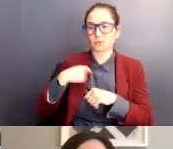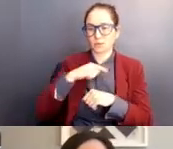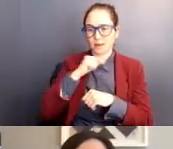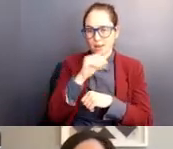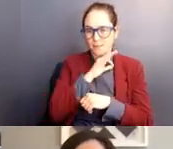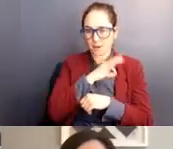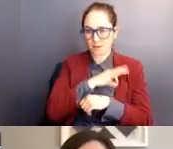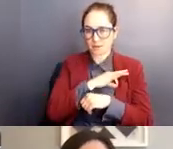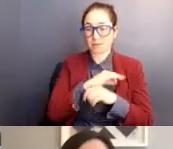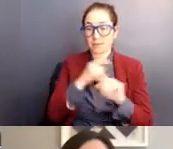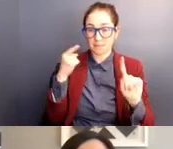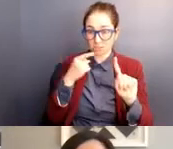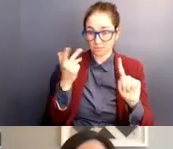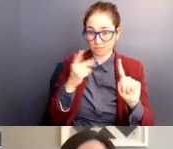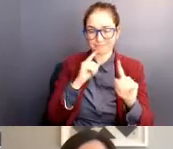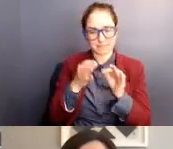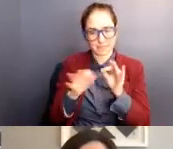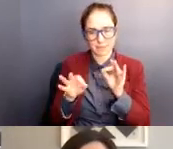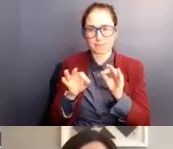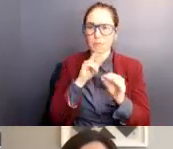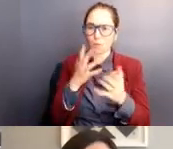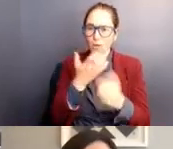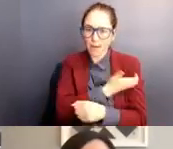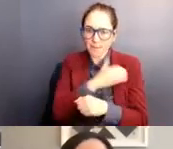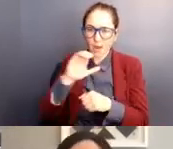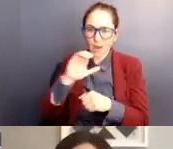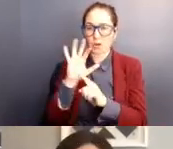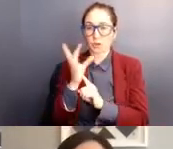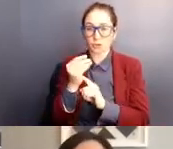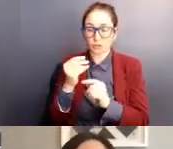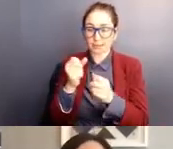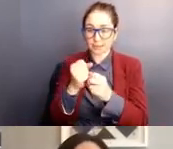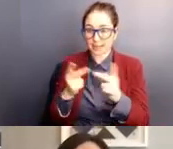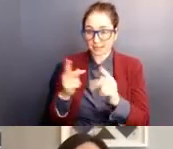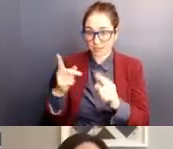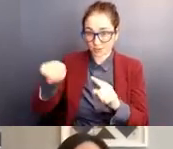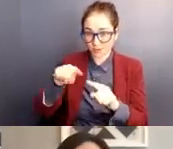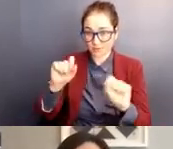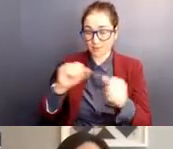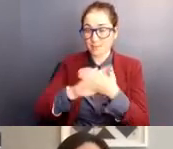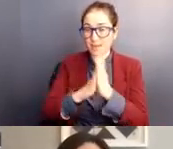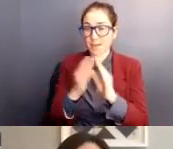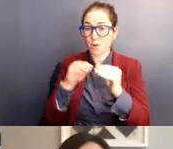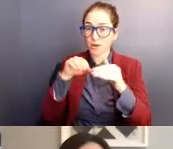our mission is really simple: We want to empower cultural spaces, you, to become more accessible to visitors with disabilities.